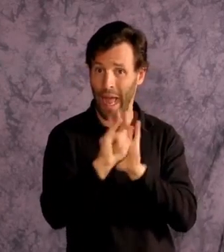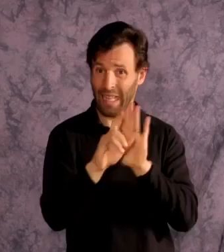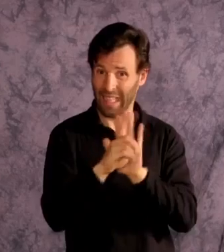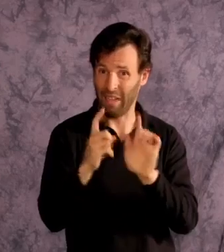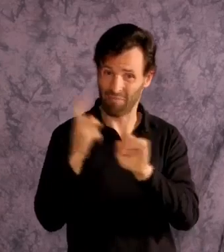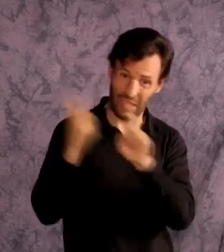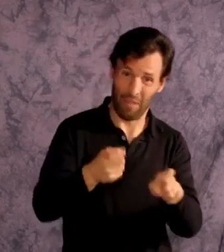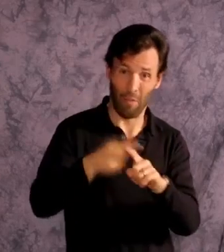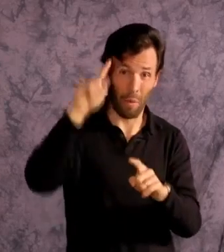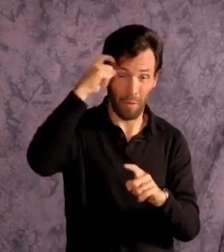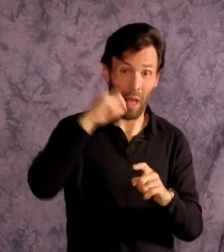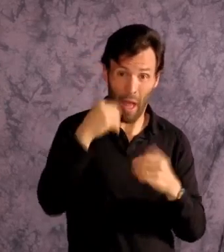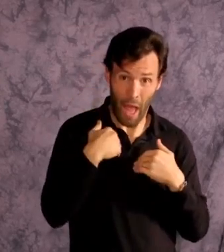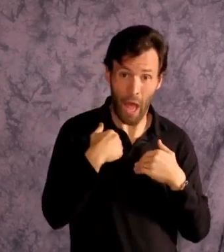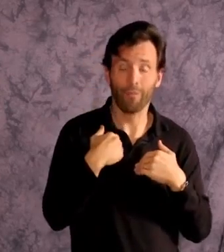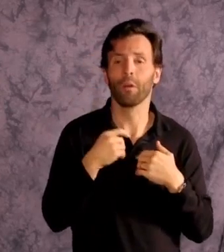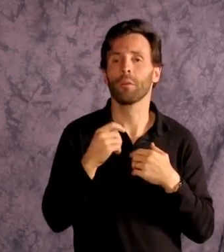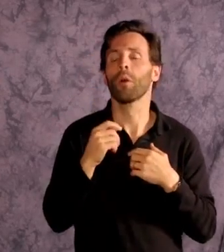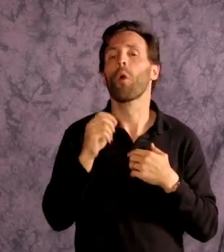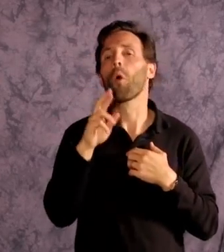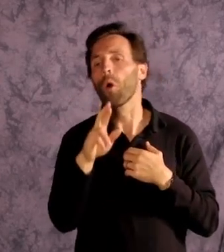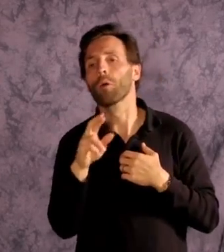Amendment backers want to provide "provisional ballots"